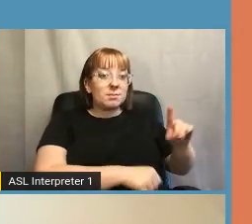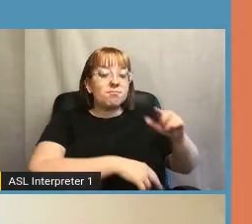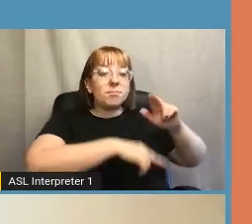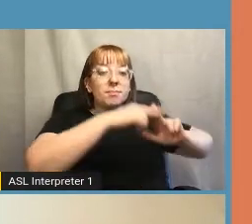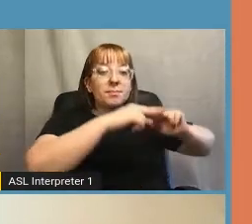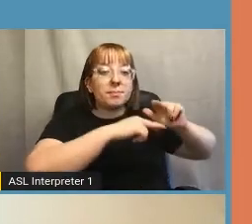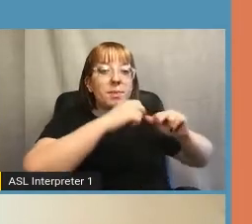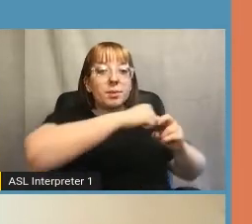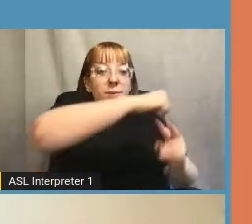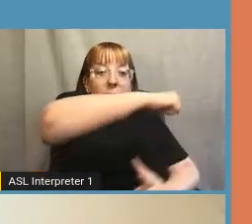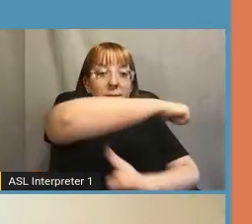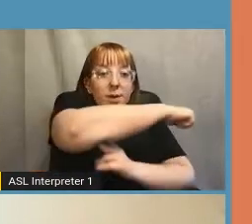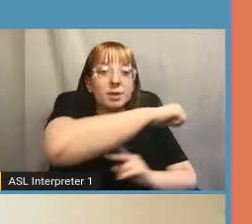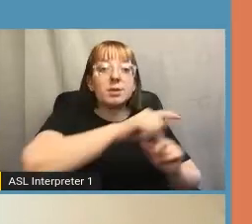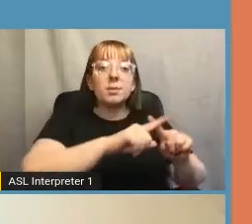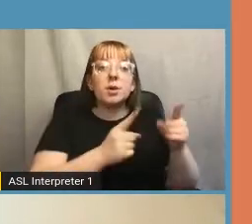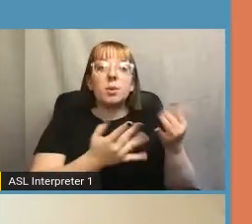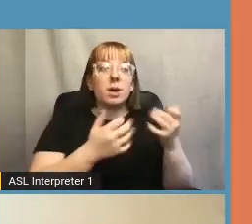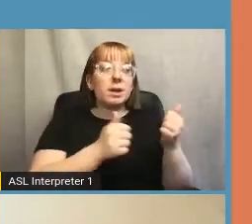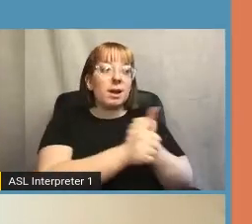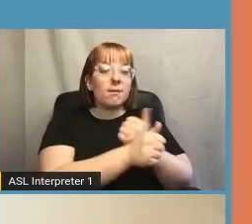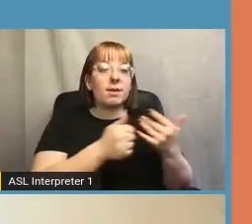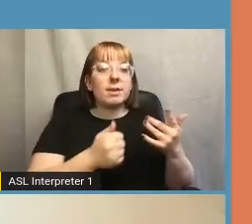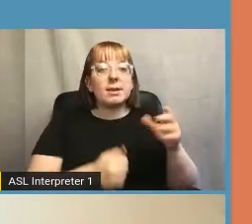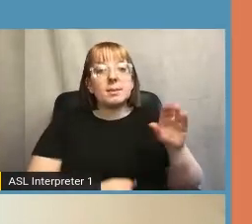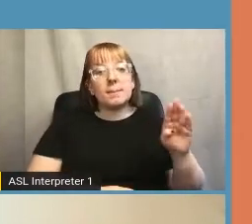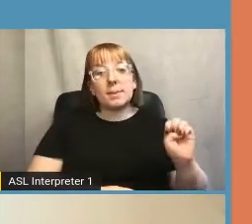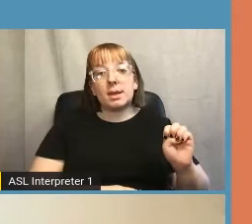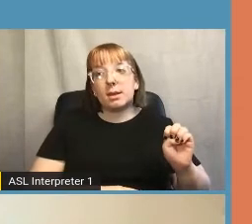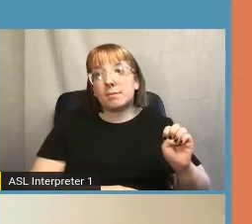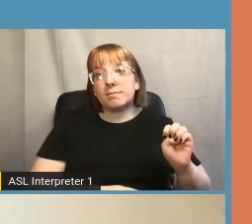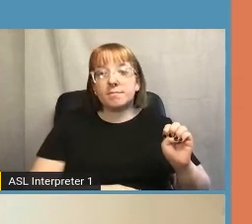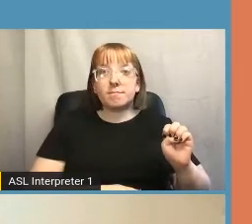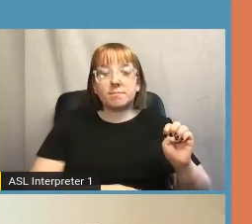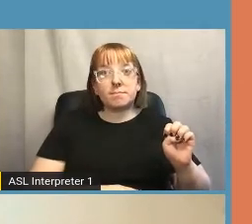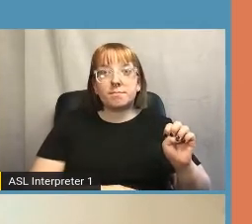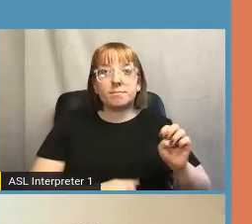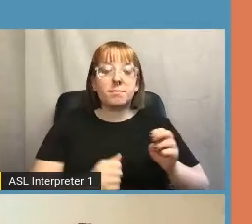you wanted everything to be uh you have a series of objects you could walk through to experience